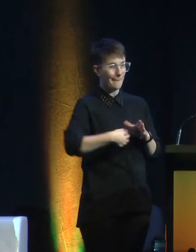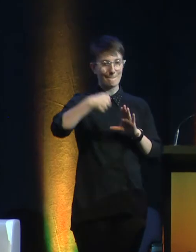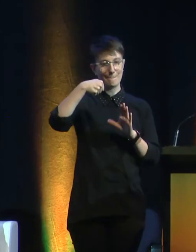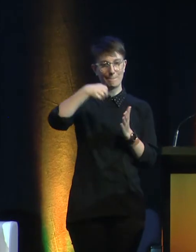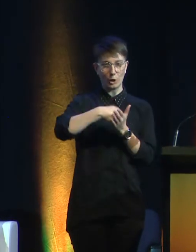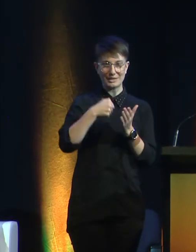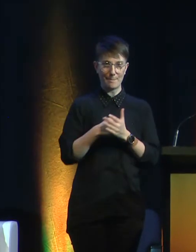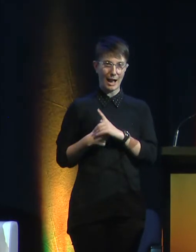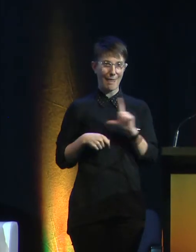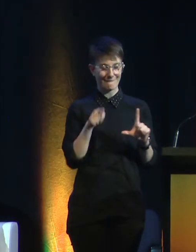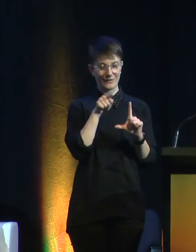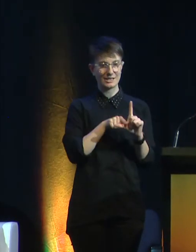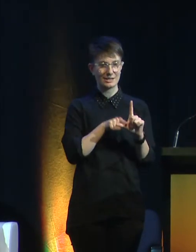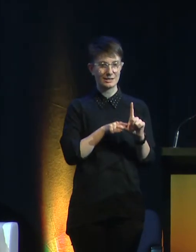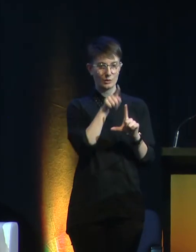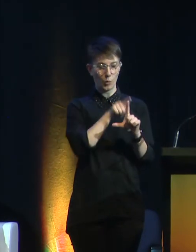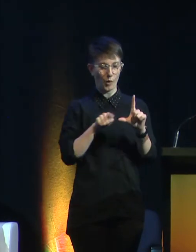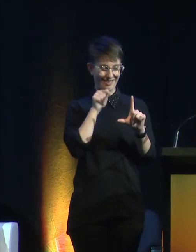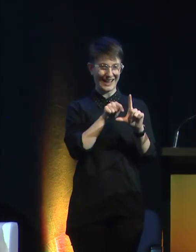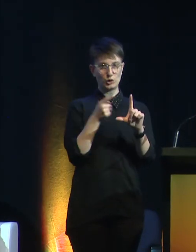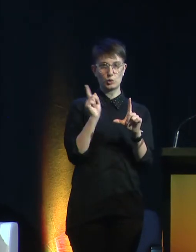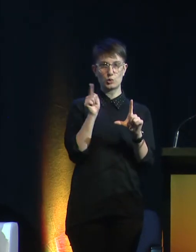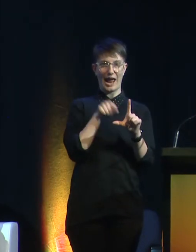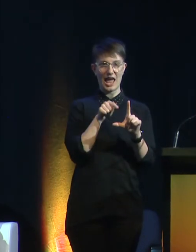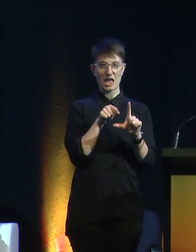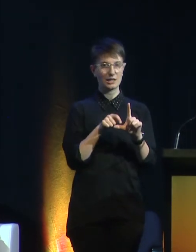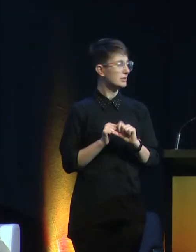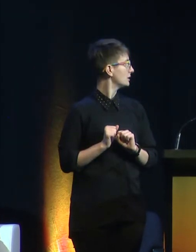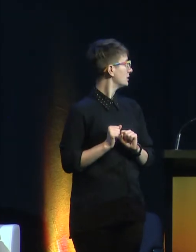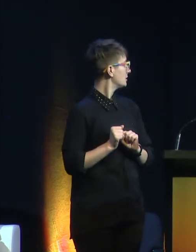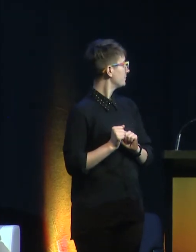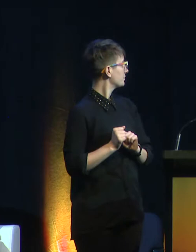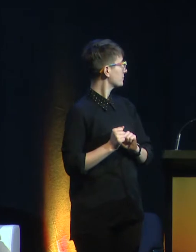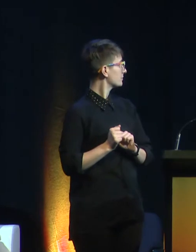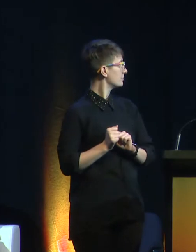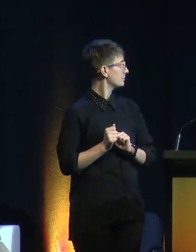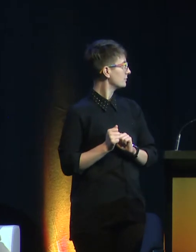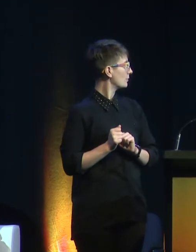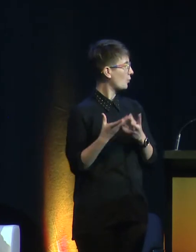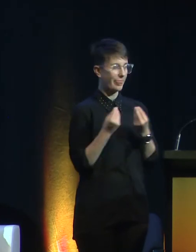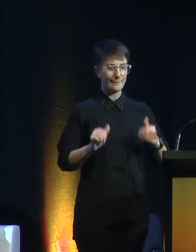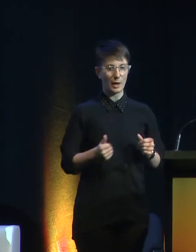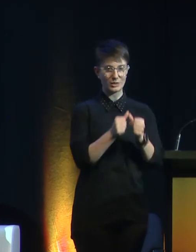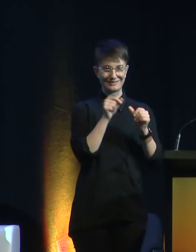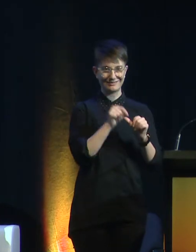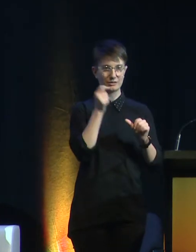the roadmap, and that represents where we are today. As a region we are a net contributor